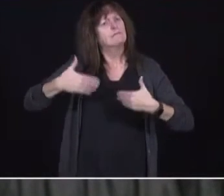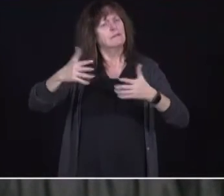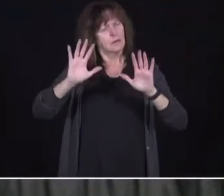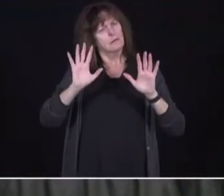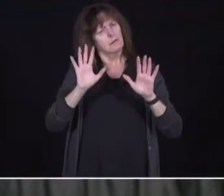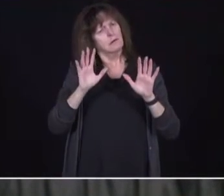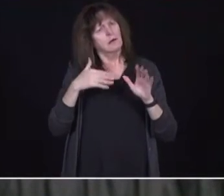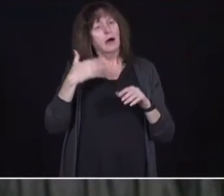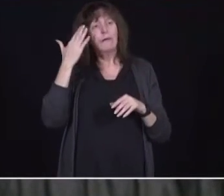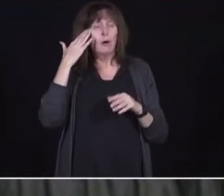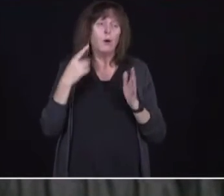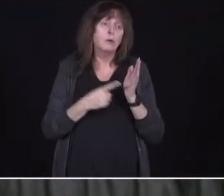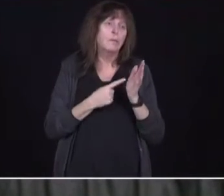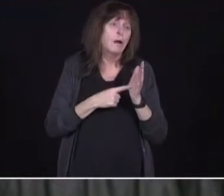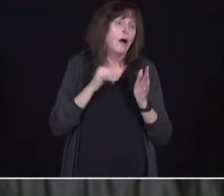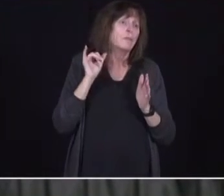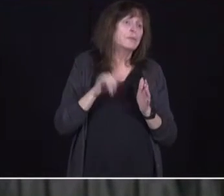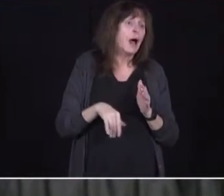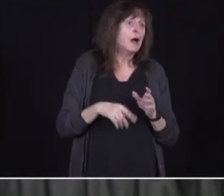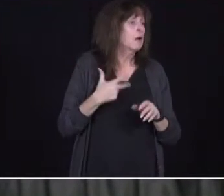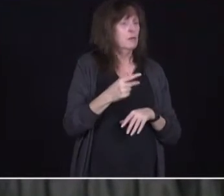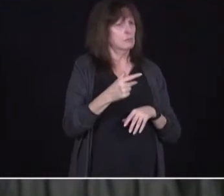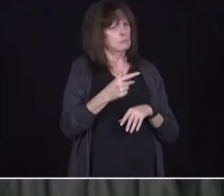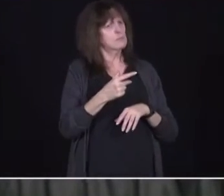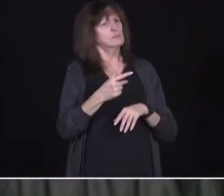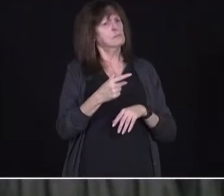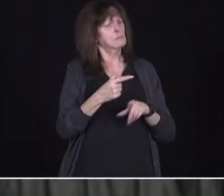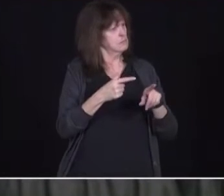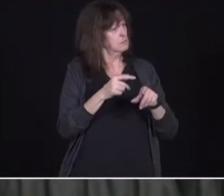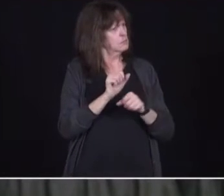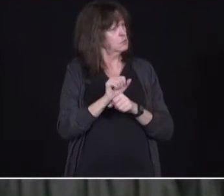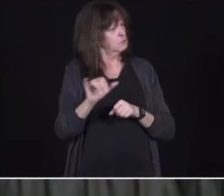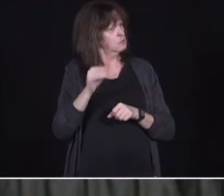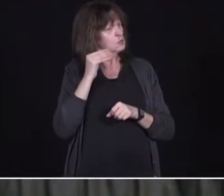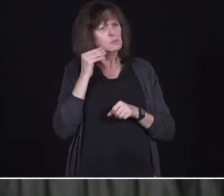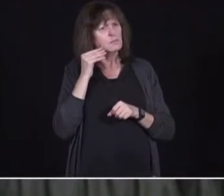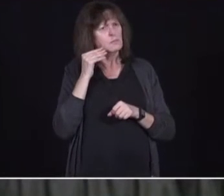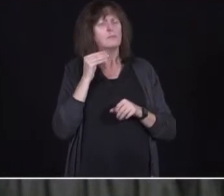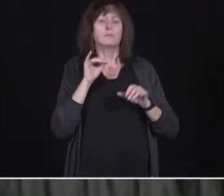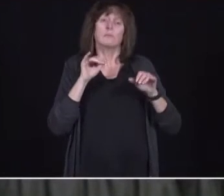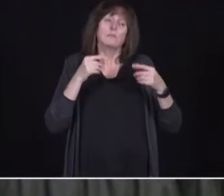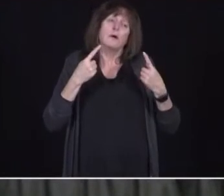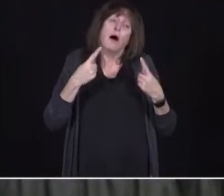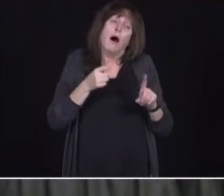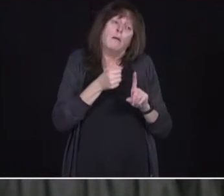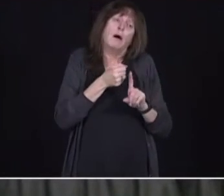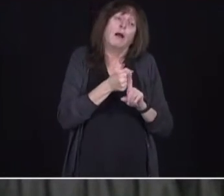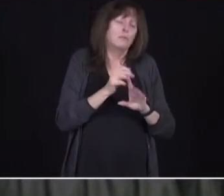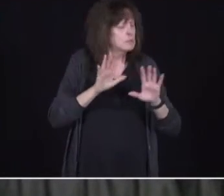because I'm urning them to speed. We will have some missteps I will call it like that.